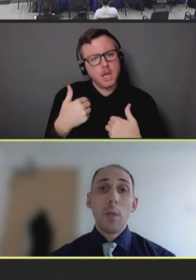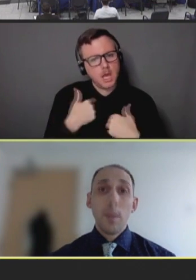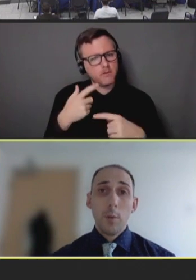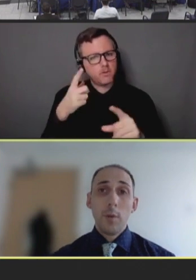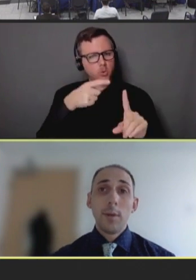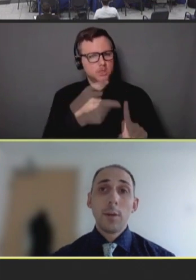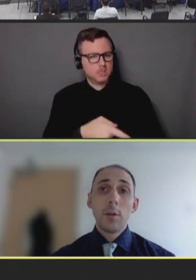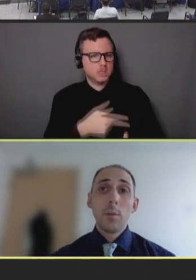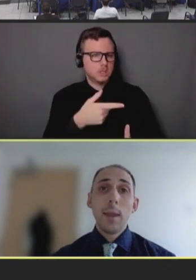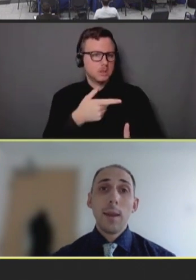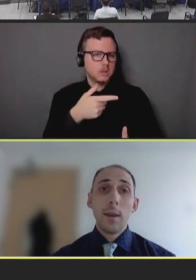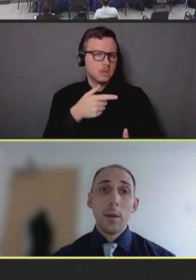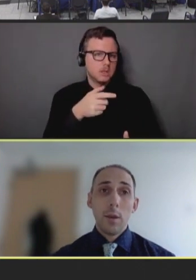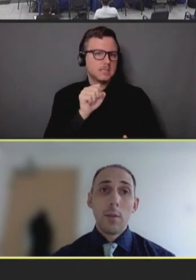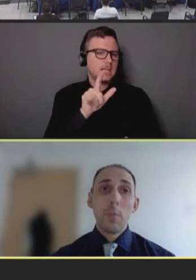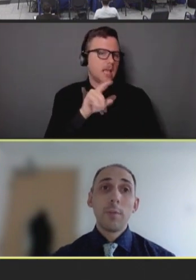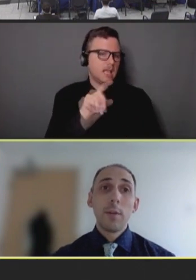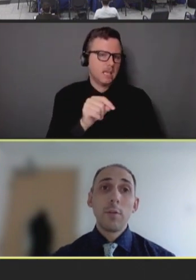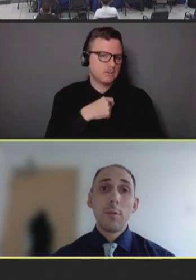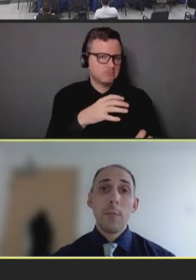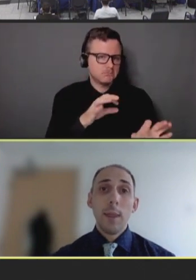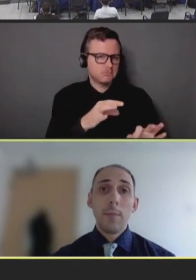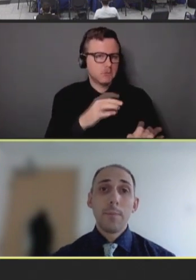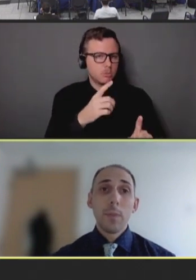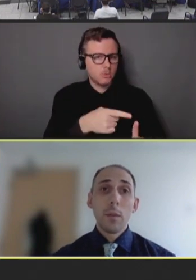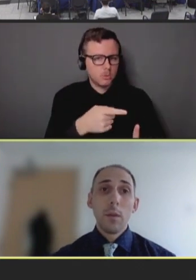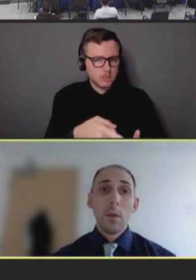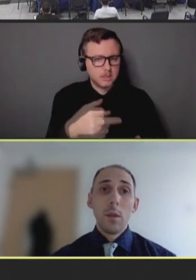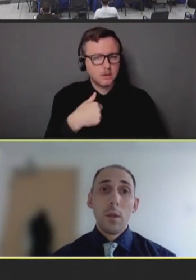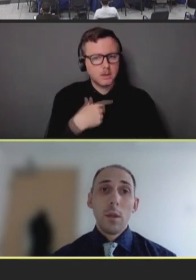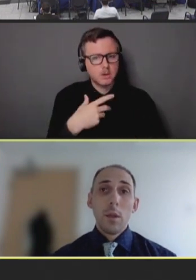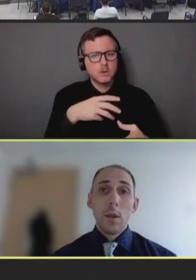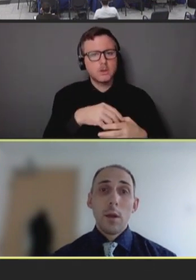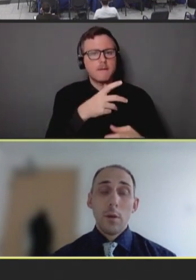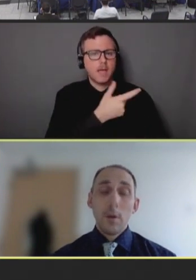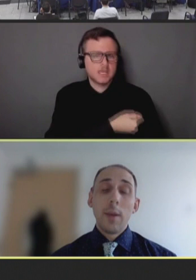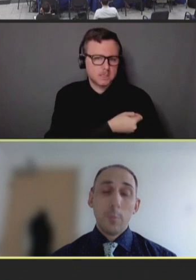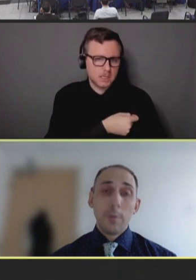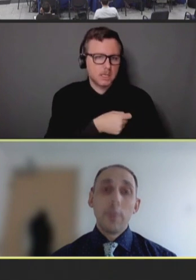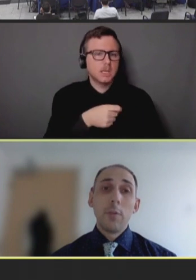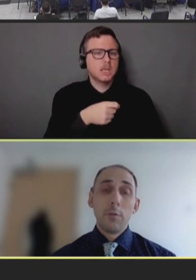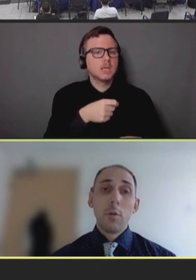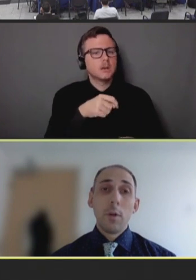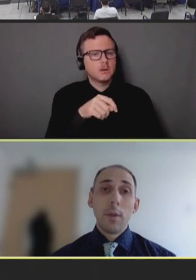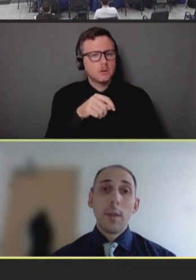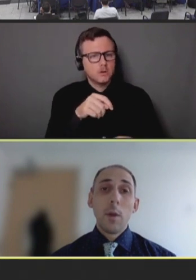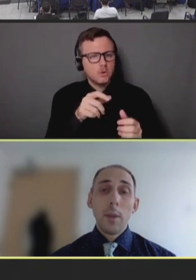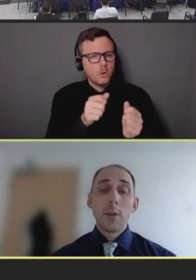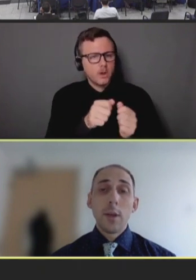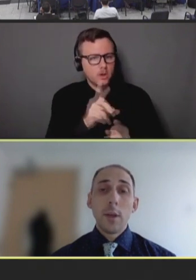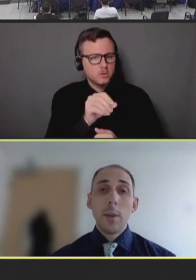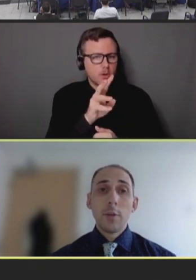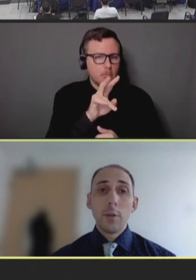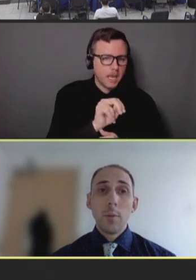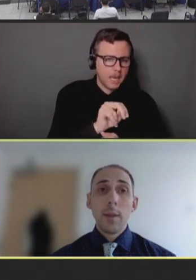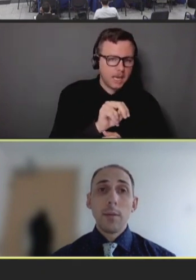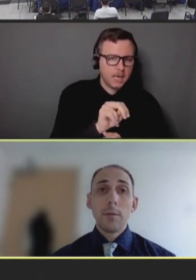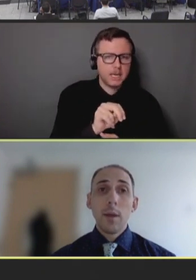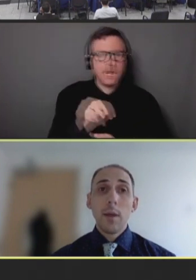immunization domain and in the procedures domain or in procedures recorded in the outpatient and inpatient domains.